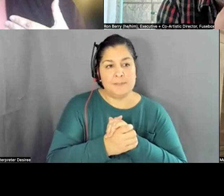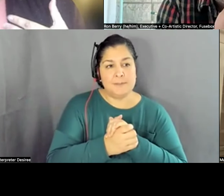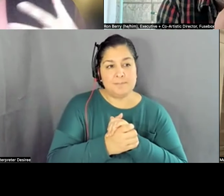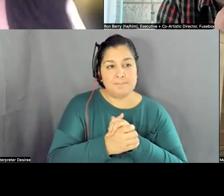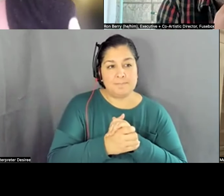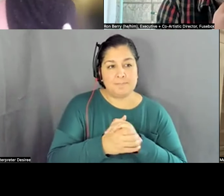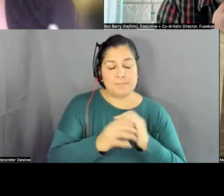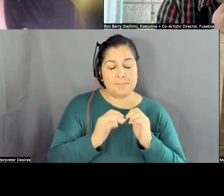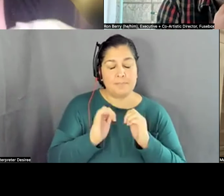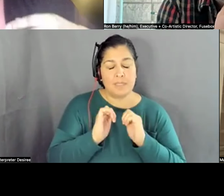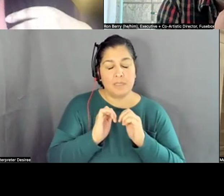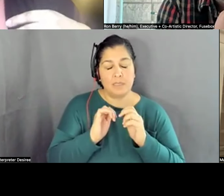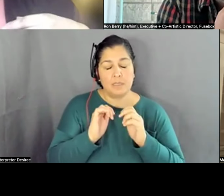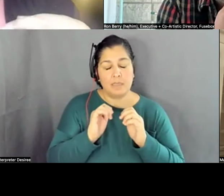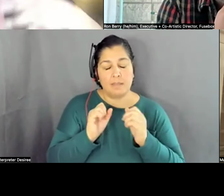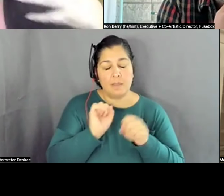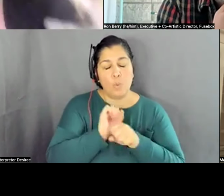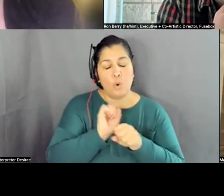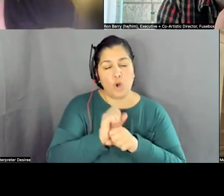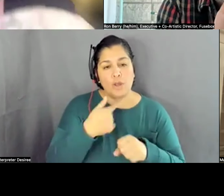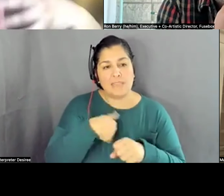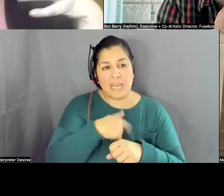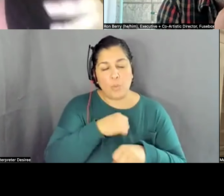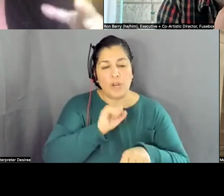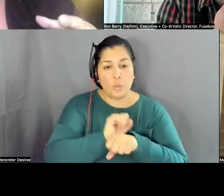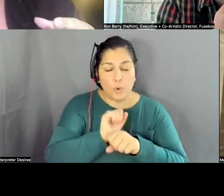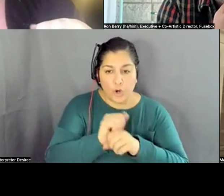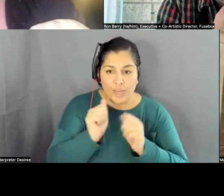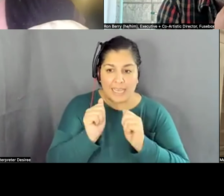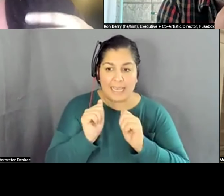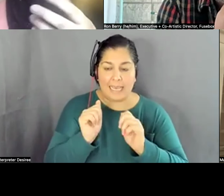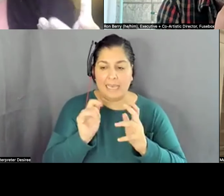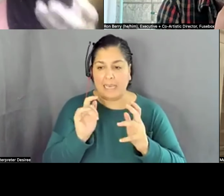engaged in as, as facilitators or other kinds of makers as, like,